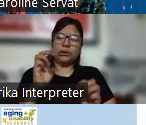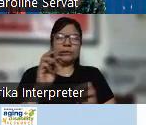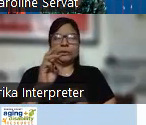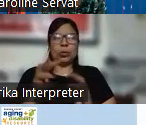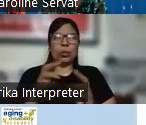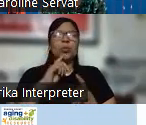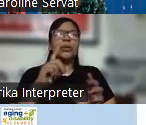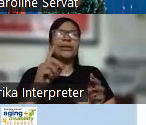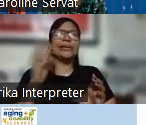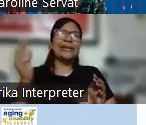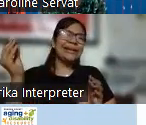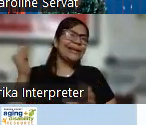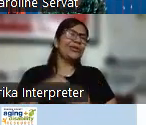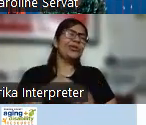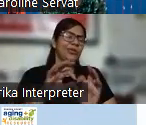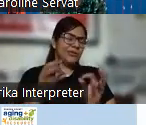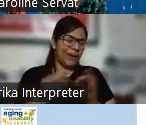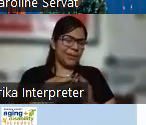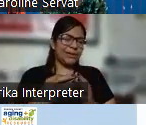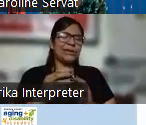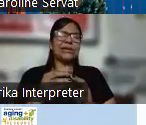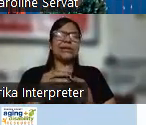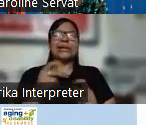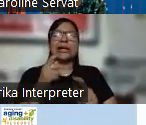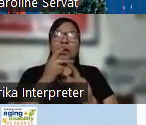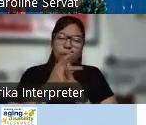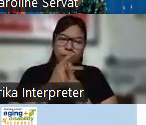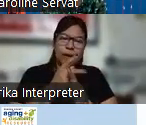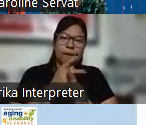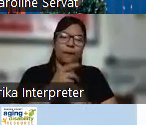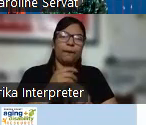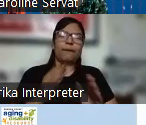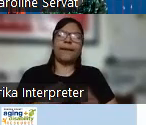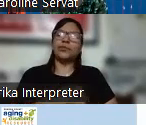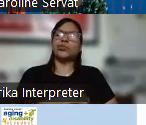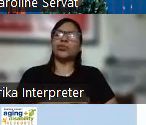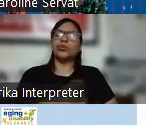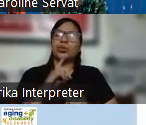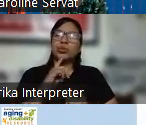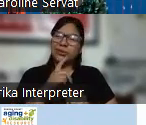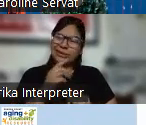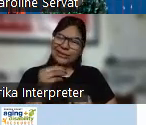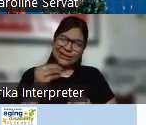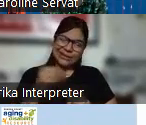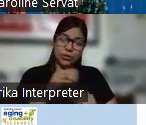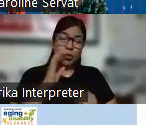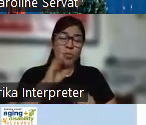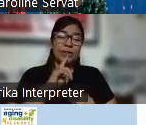of families care providers Etc and there's a really natural overlap especially when we talk